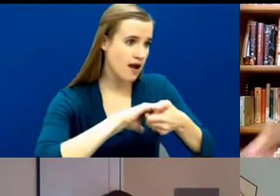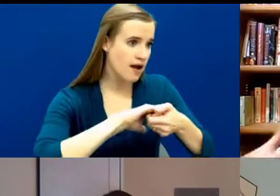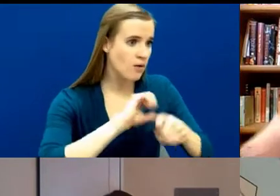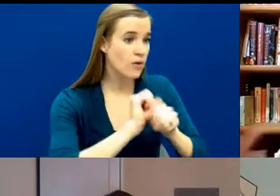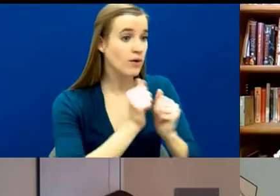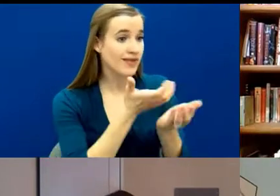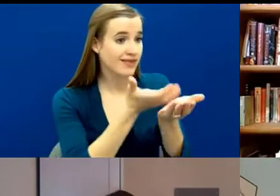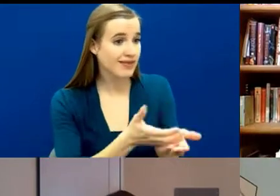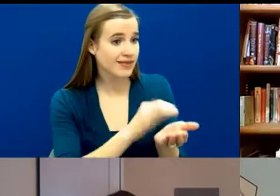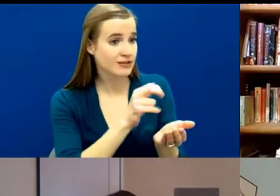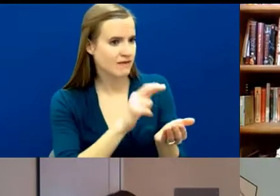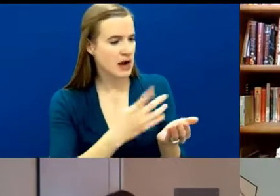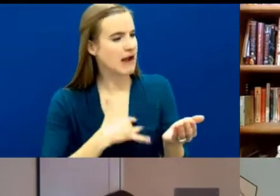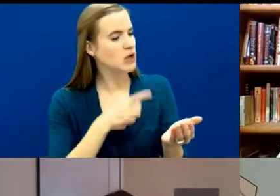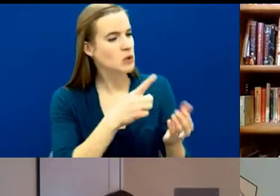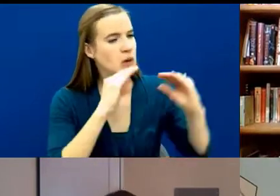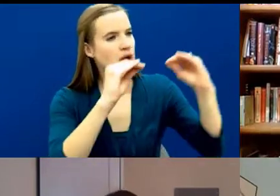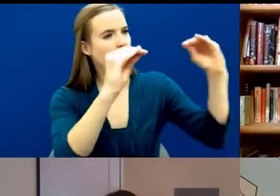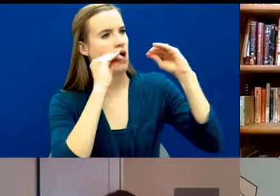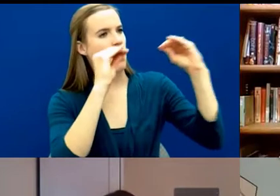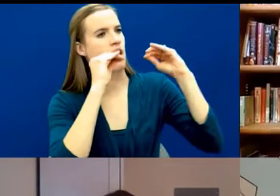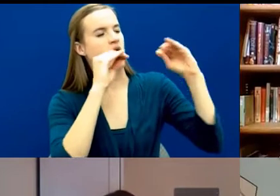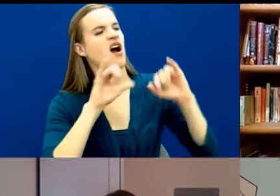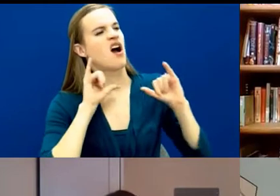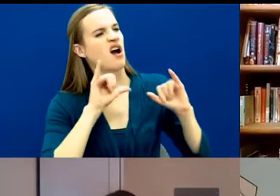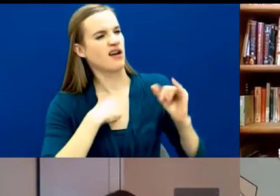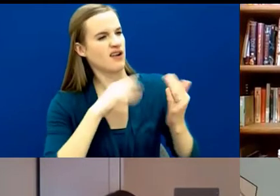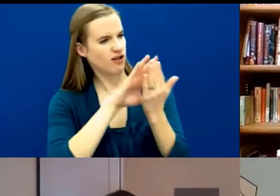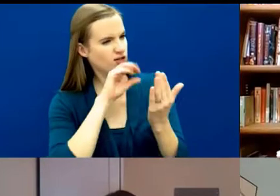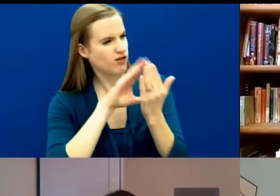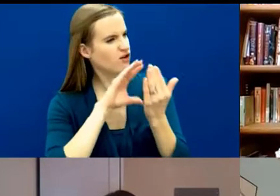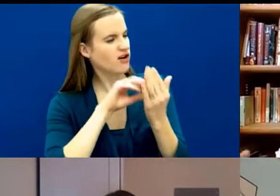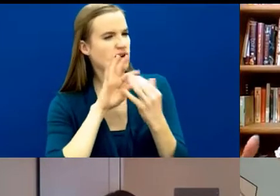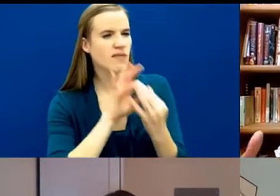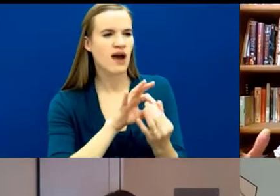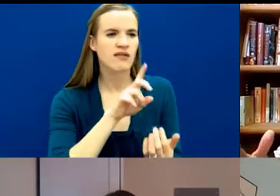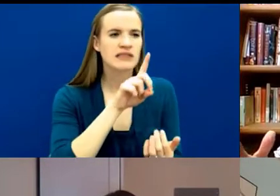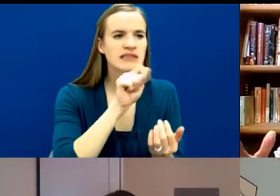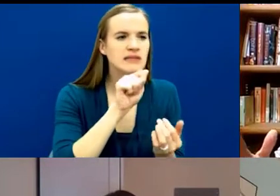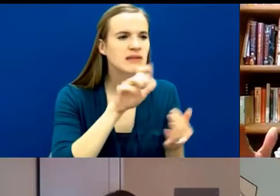feel like you educated me a lot about disabilities, and about what it really